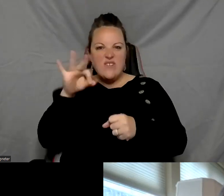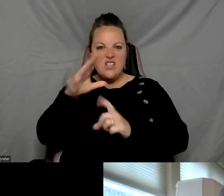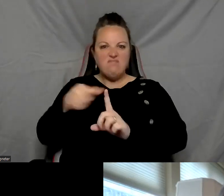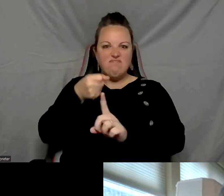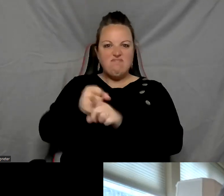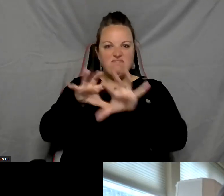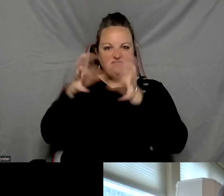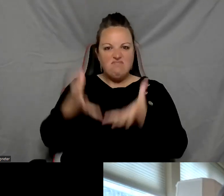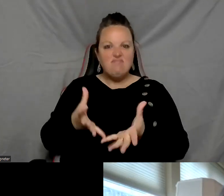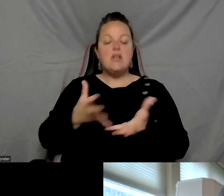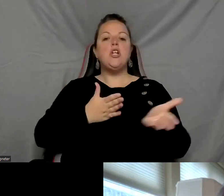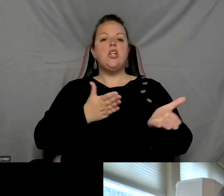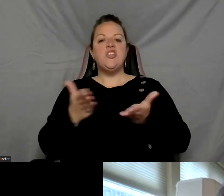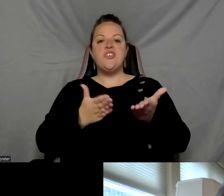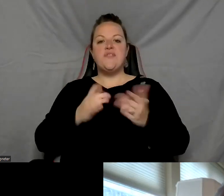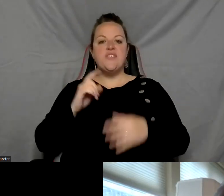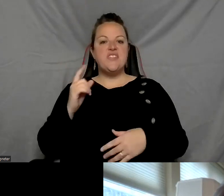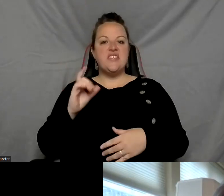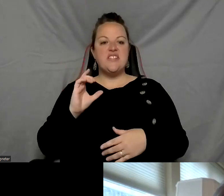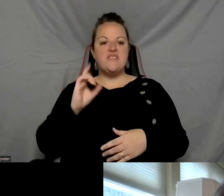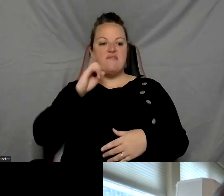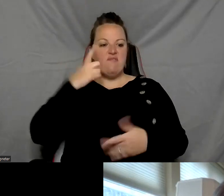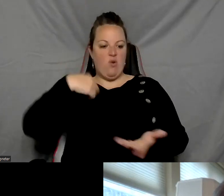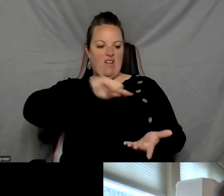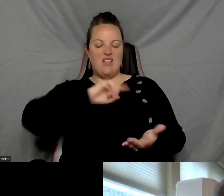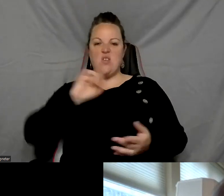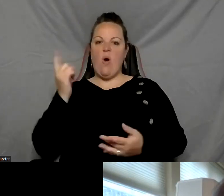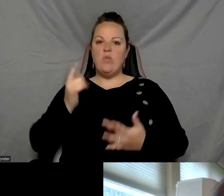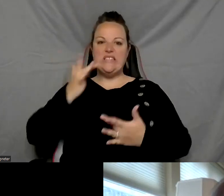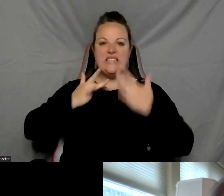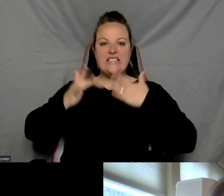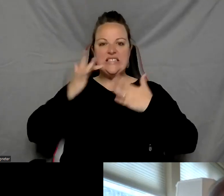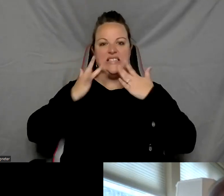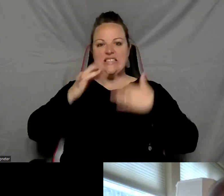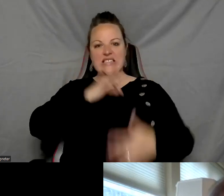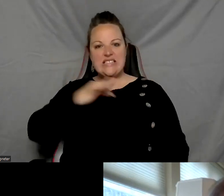have always been short of staff. I feel that the two agencies I've worked with,